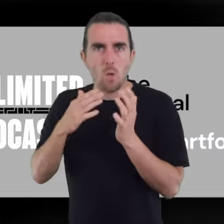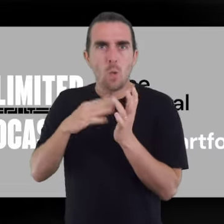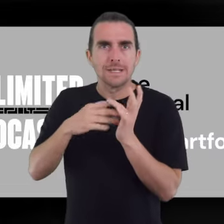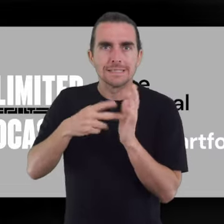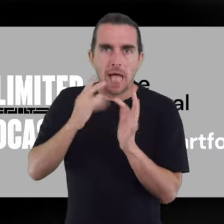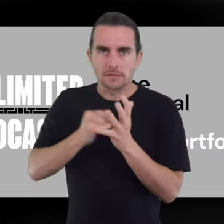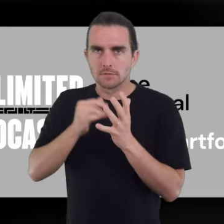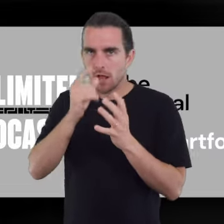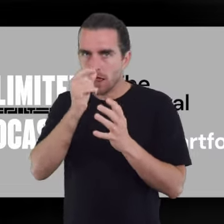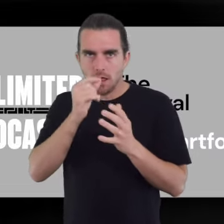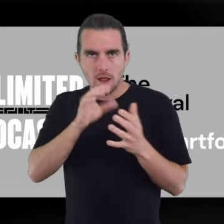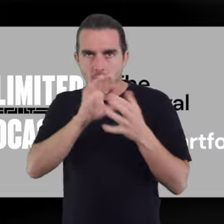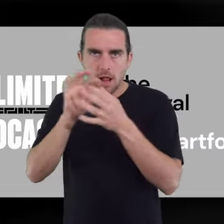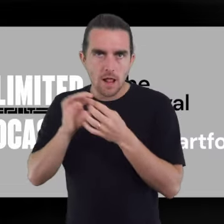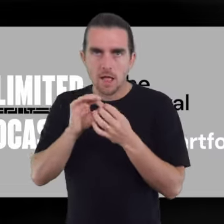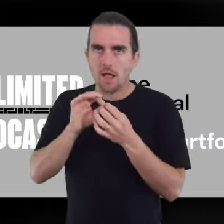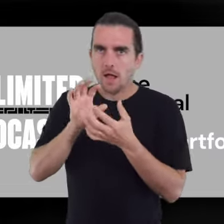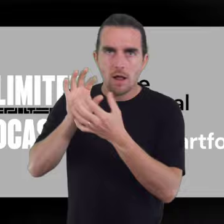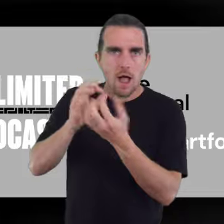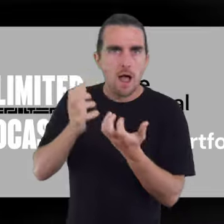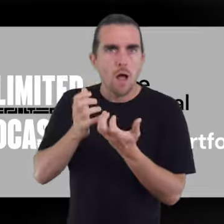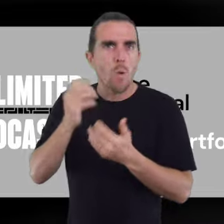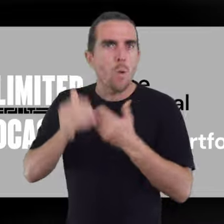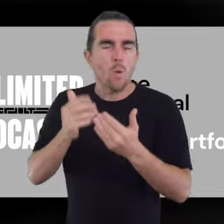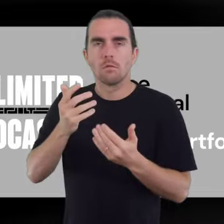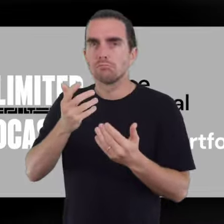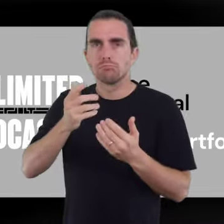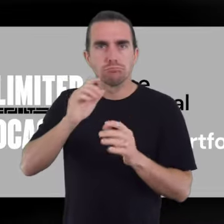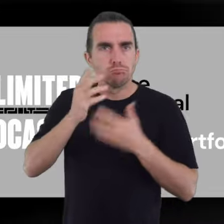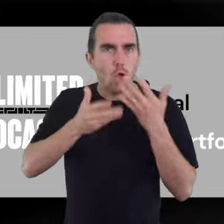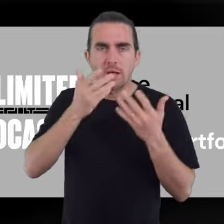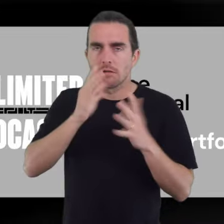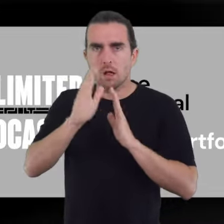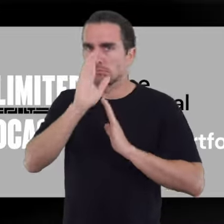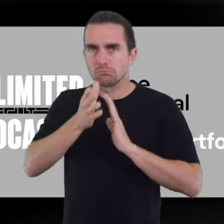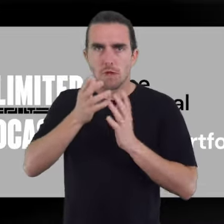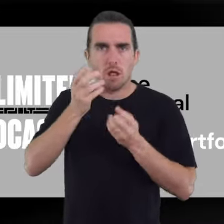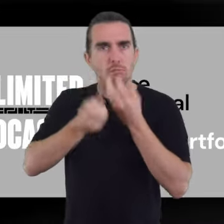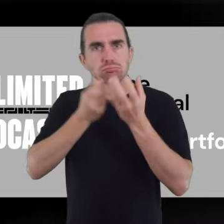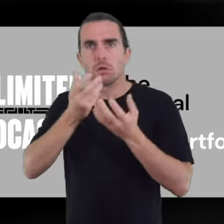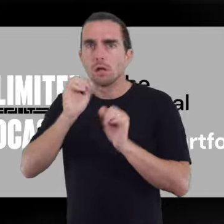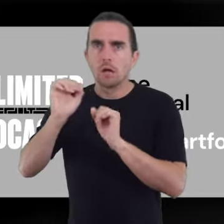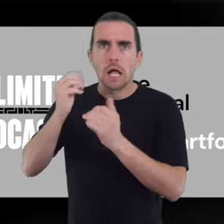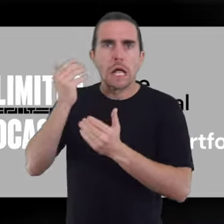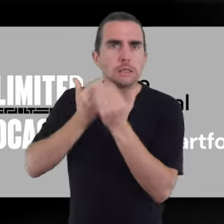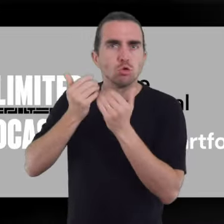in how zines bring together and assemble, and can contain nonlinear stories and histories,